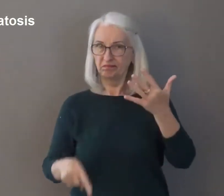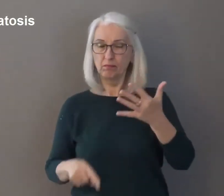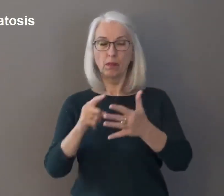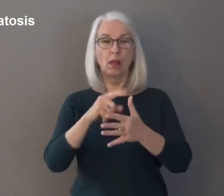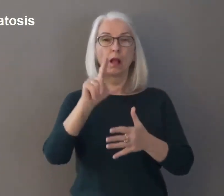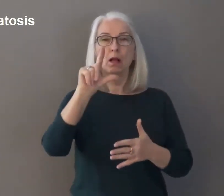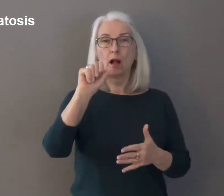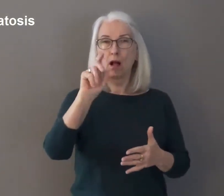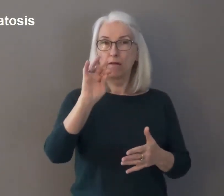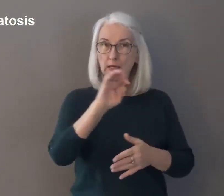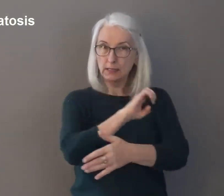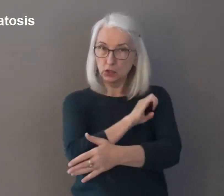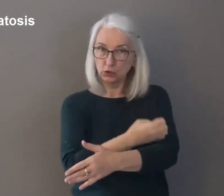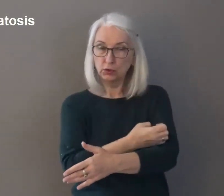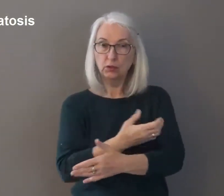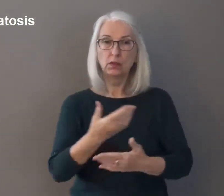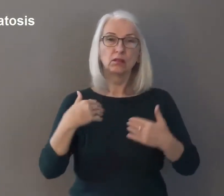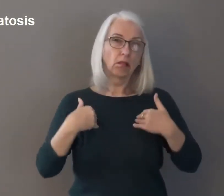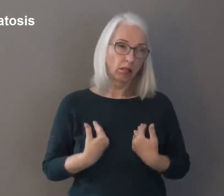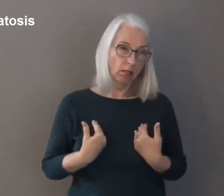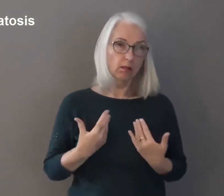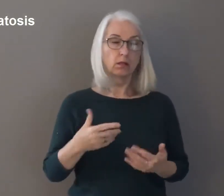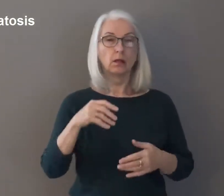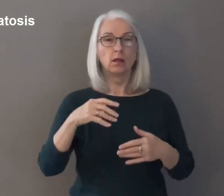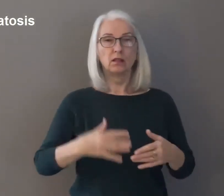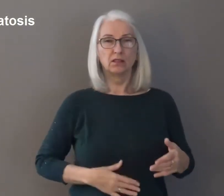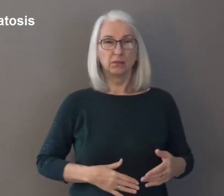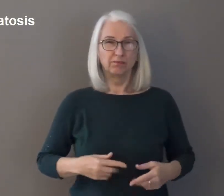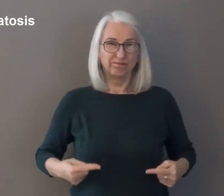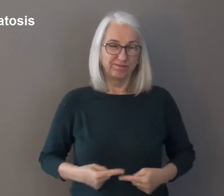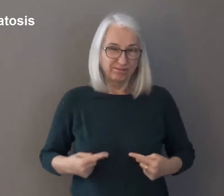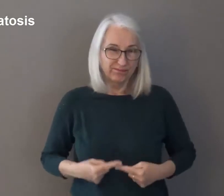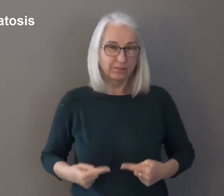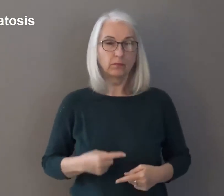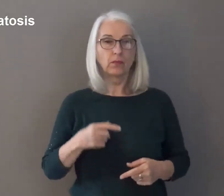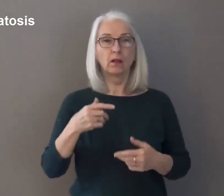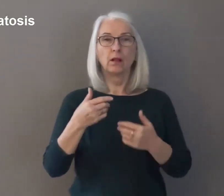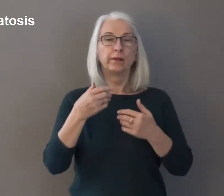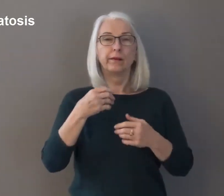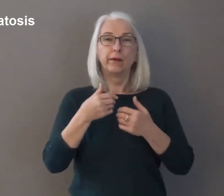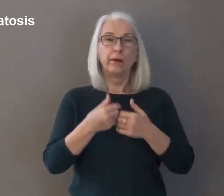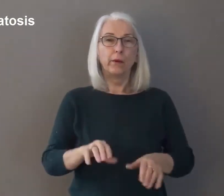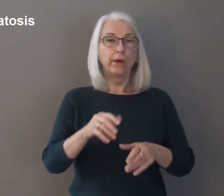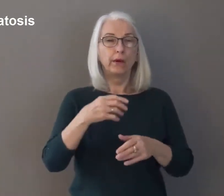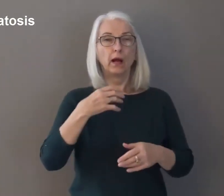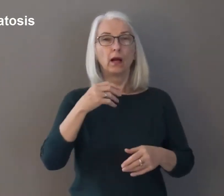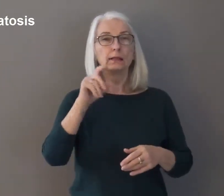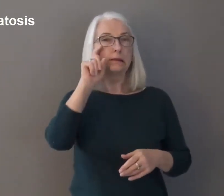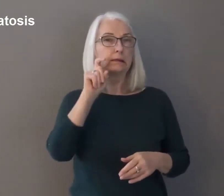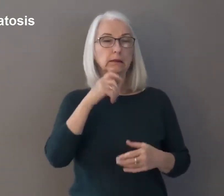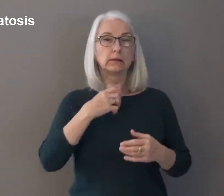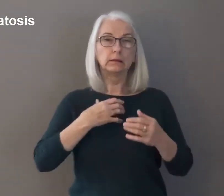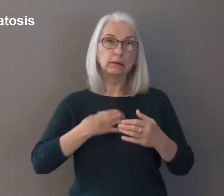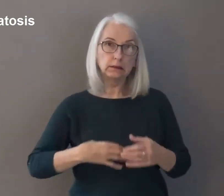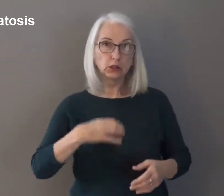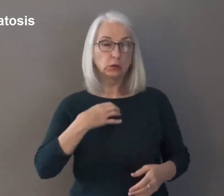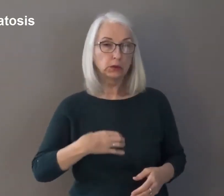Lack of energy Abdominal (belly) pain Loss of sex drive